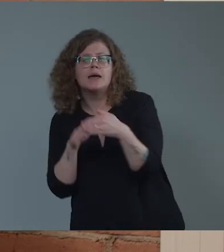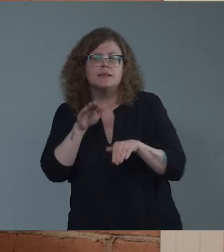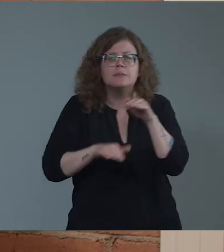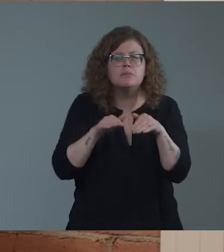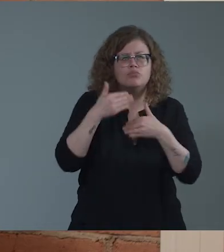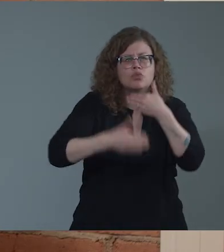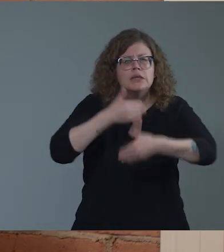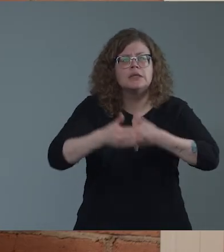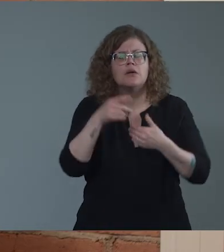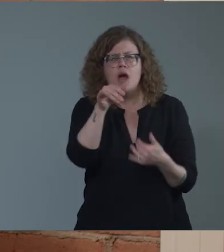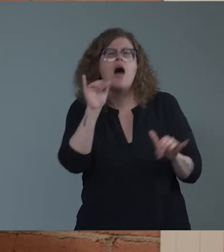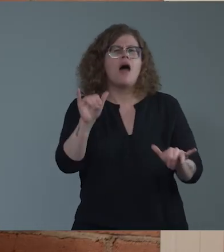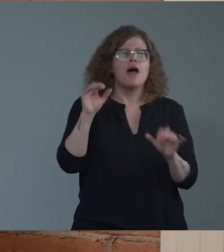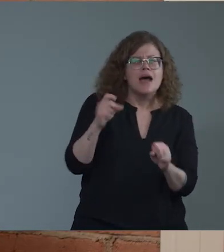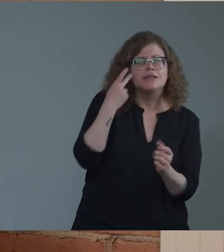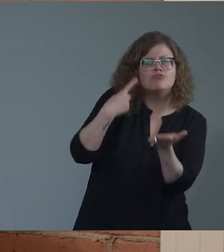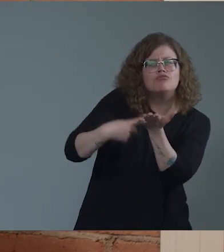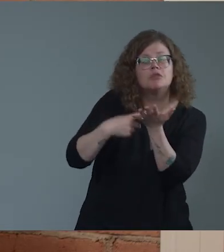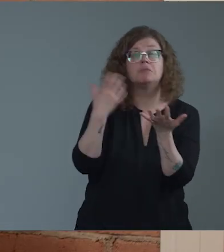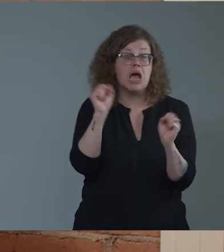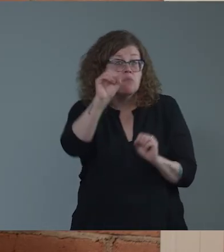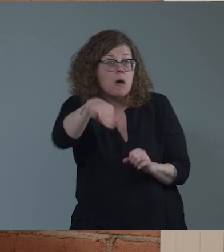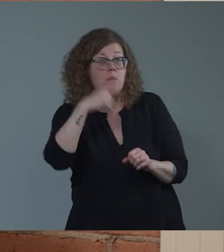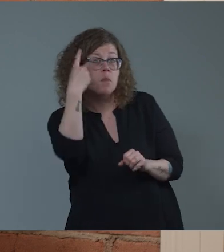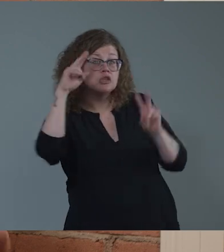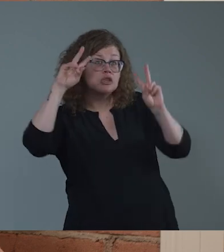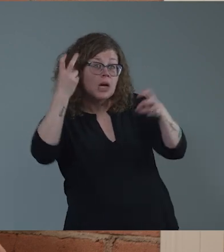of the best practices in public art, and even why those best practices exist,